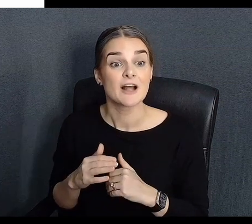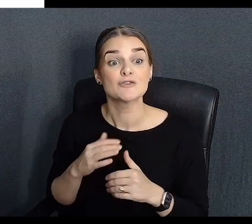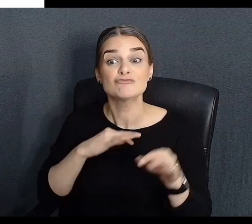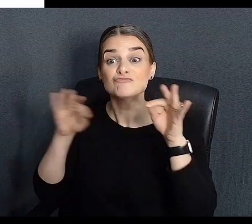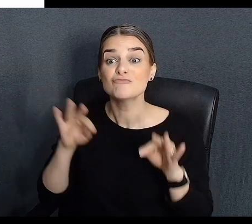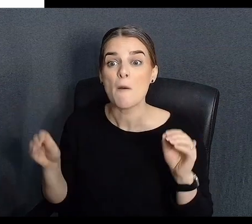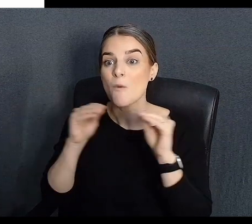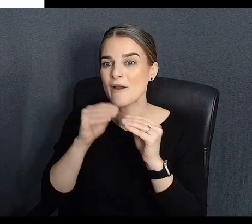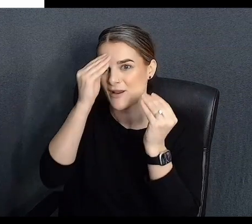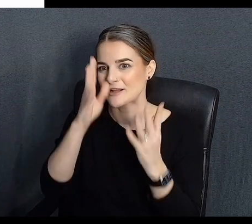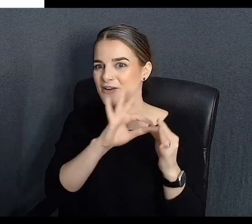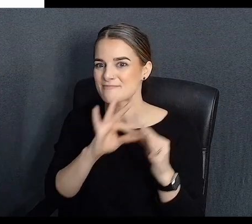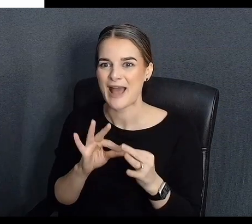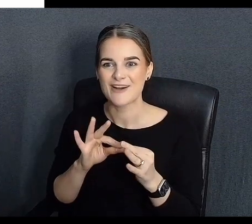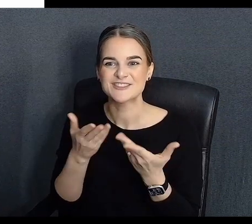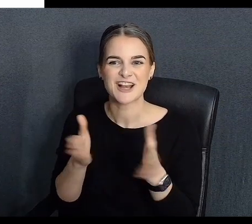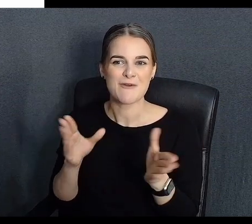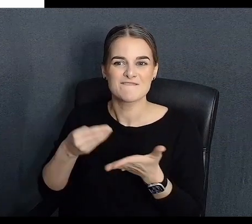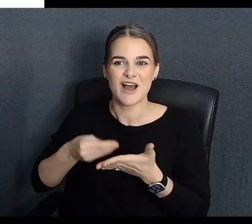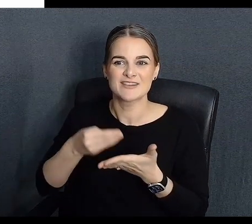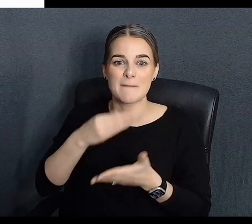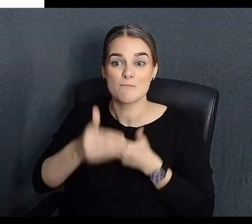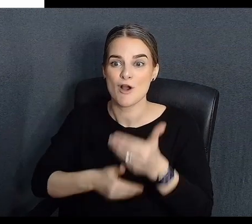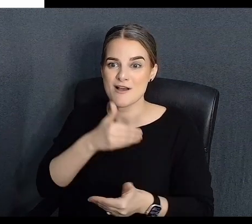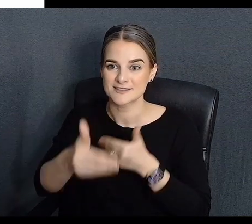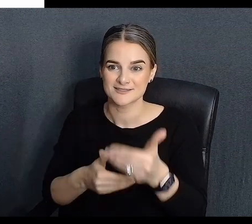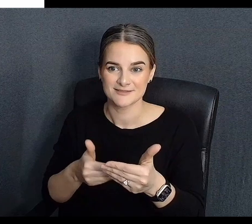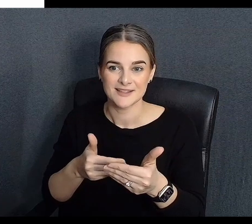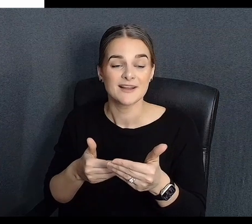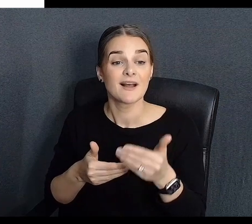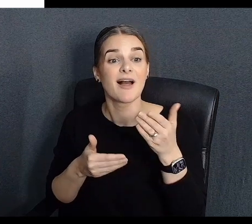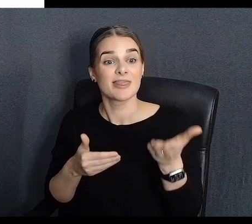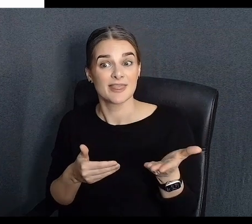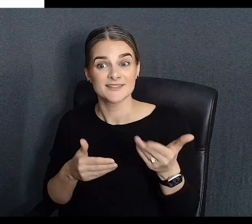process, this slide is just a visual about starting that funding process.